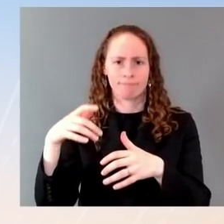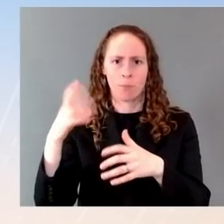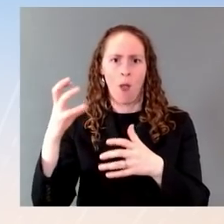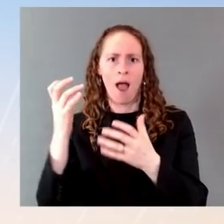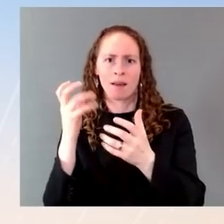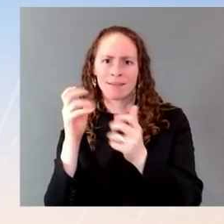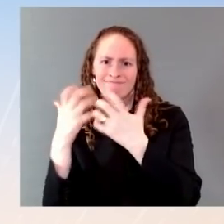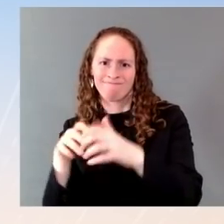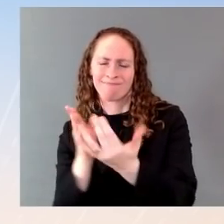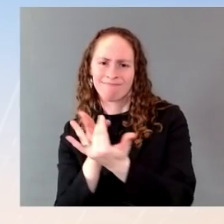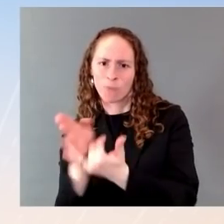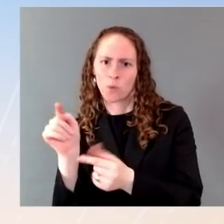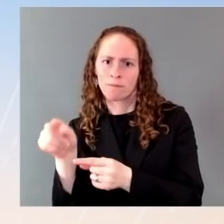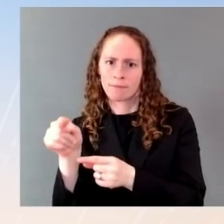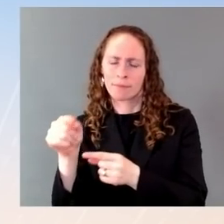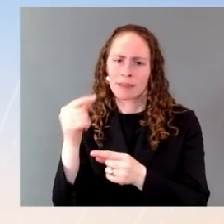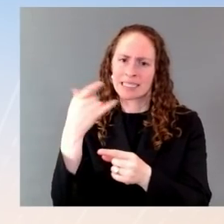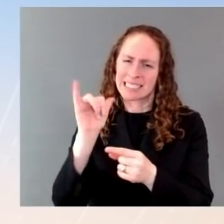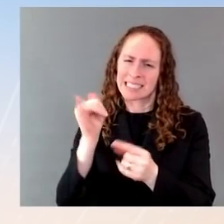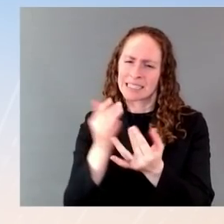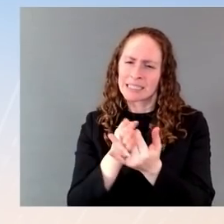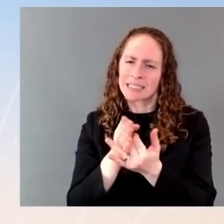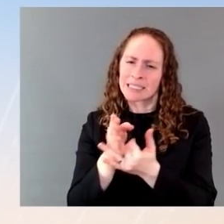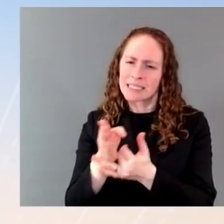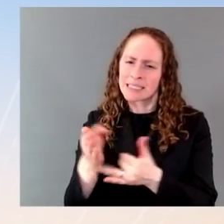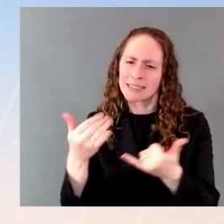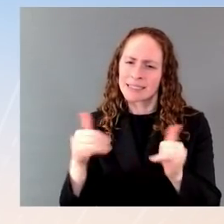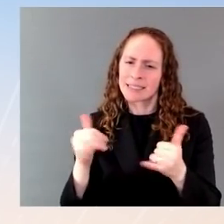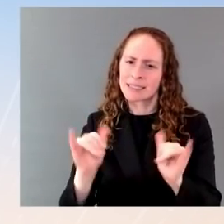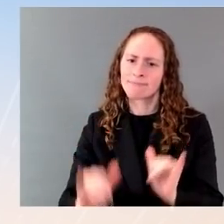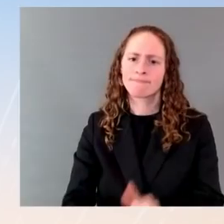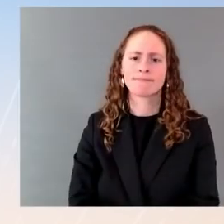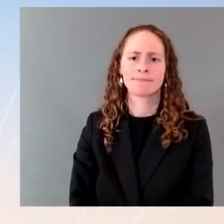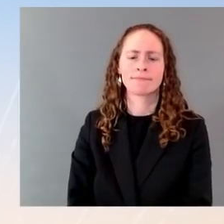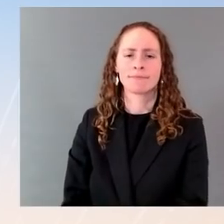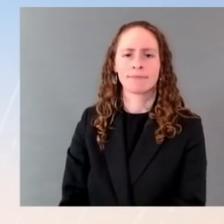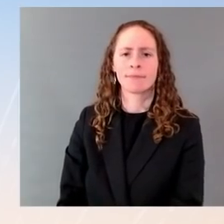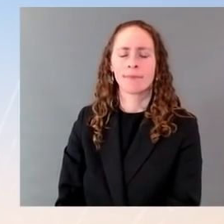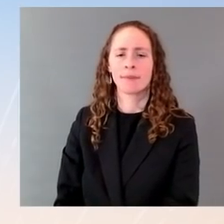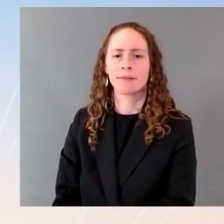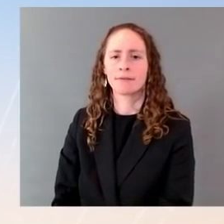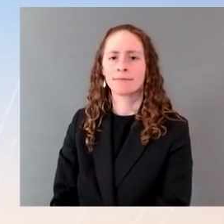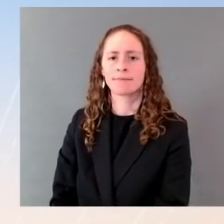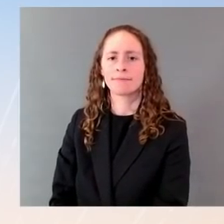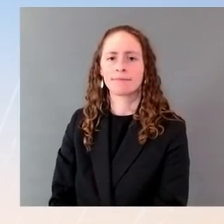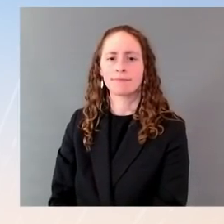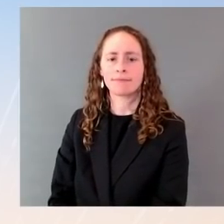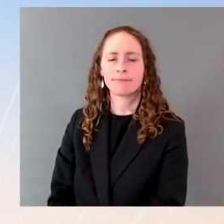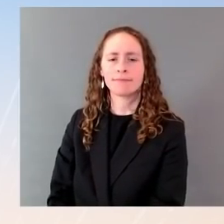conveyed in this letter, and has repeatedly conveyed, his intention and objective of moving this forward in advance of Christmas.